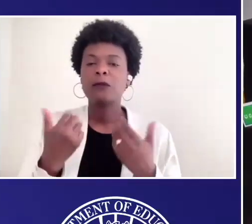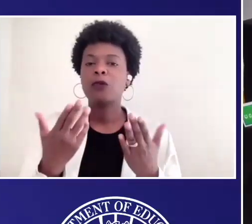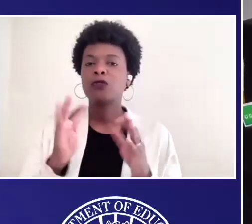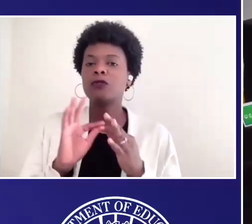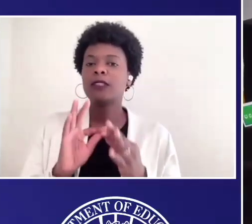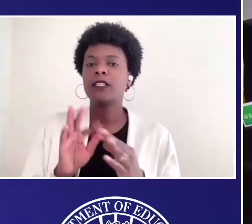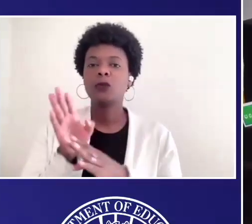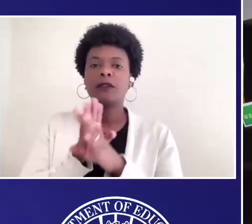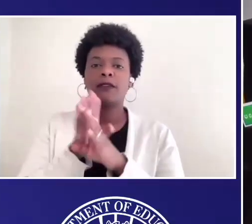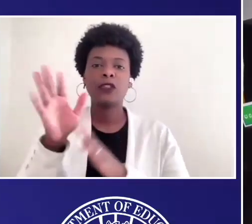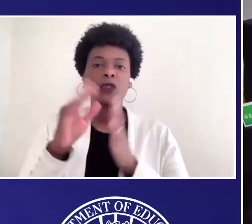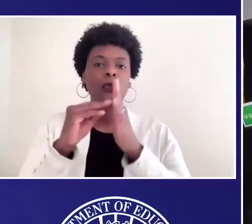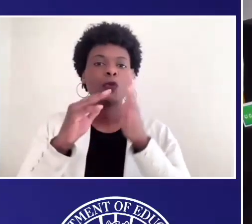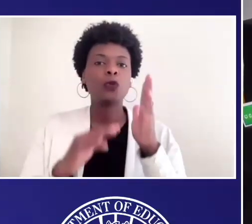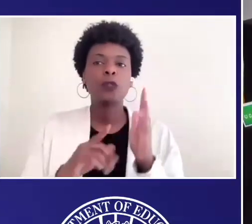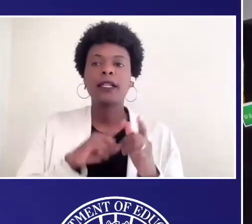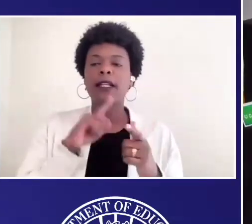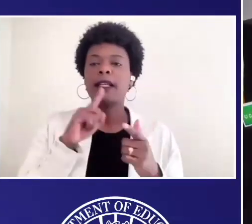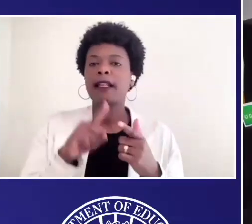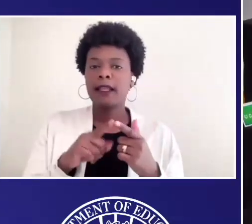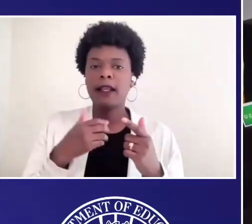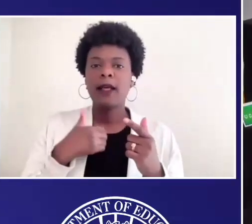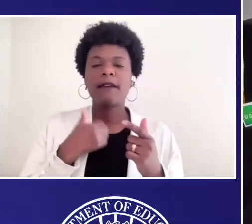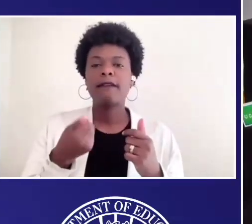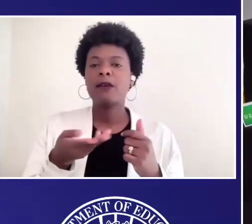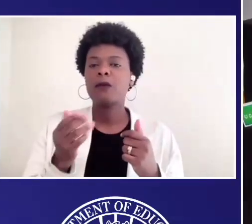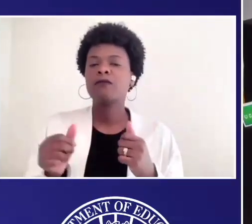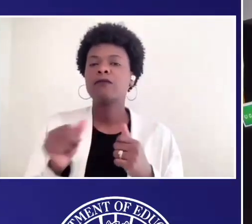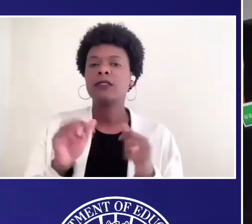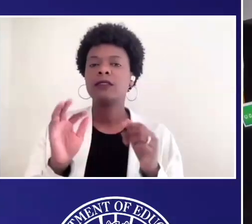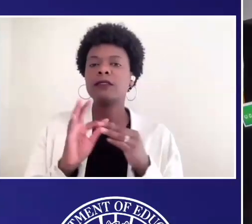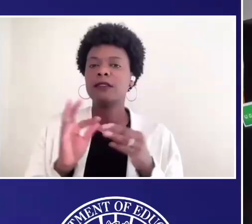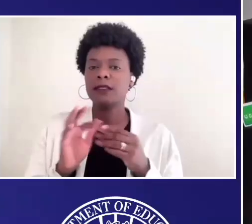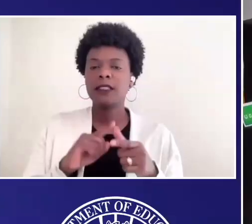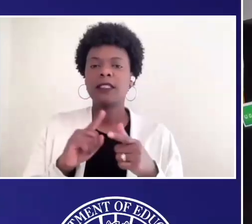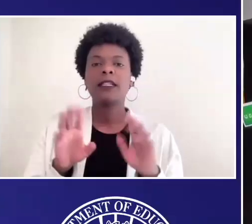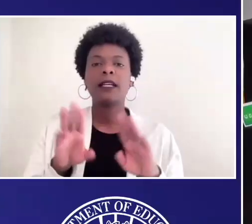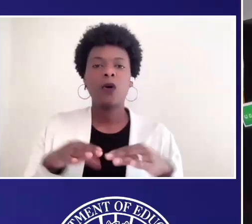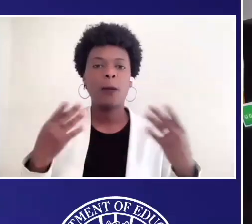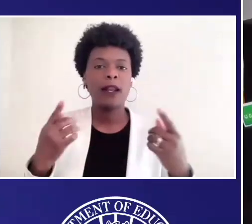student. And then afterwards I'll have a few more remarks, and then we can open it up for, for questions. So, Cody?